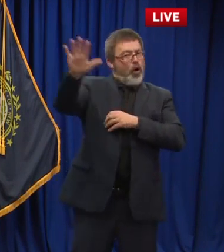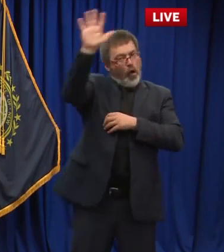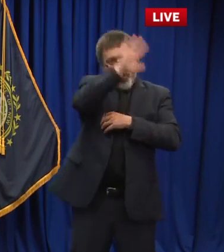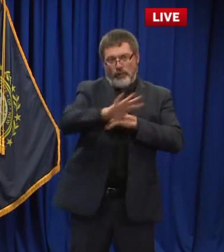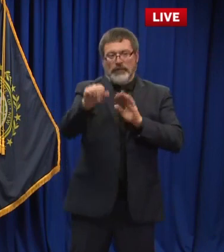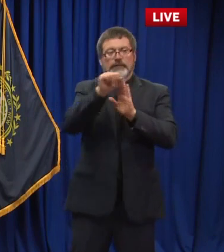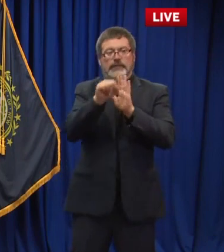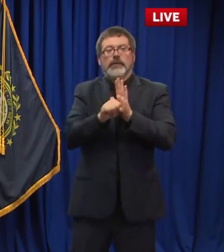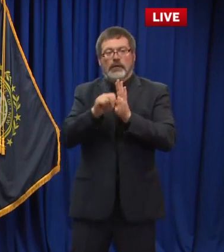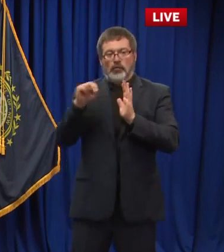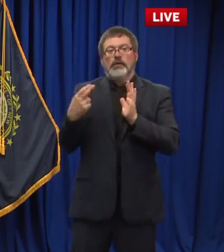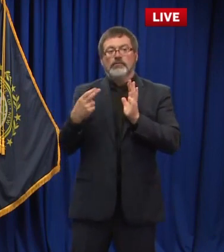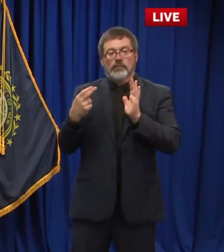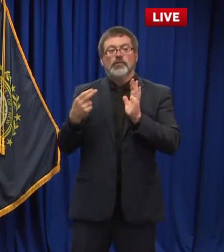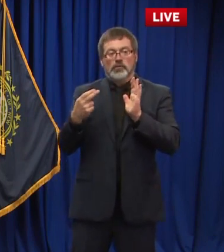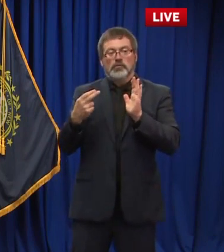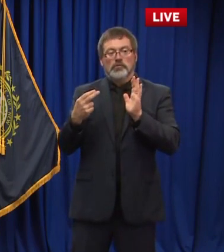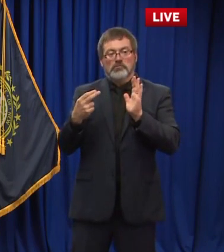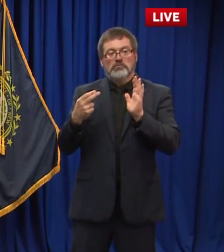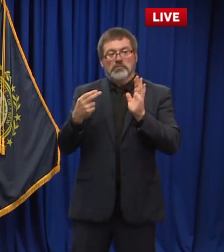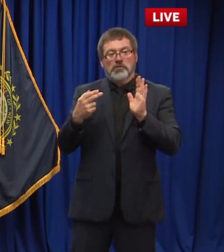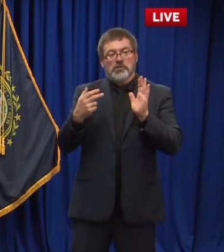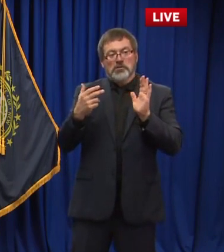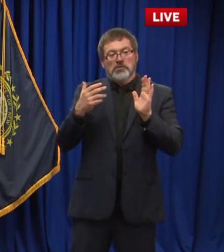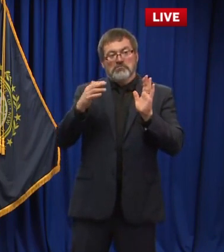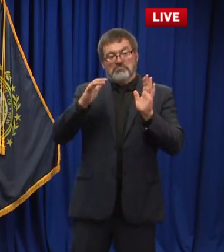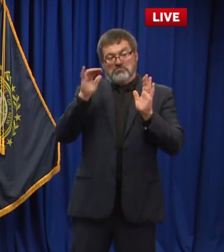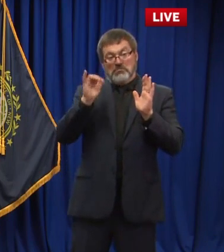WE HAVE OVER 200 FACILITIES IN NEW HAMPSHIRE.